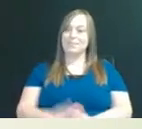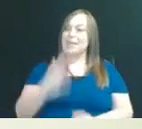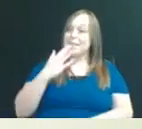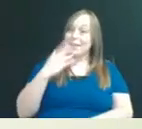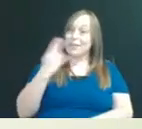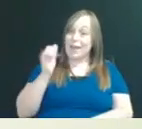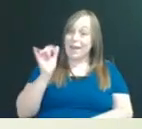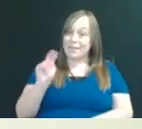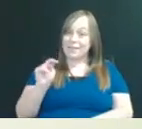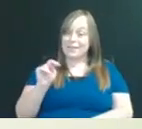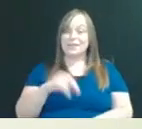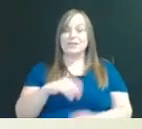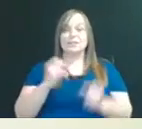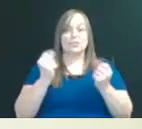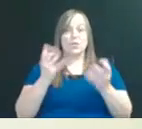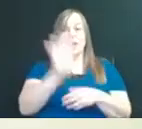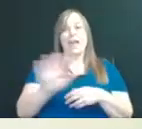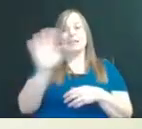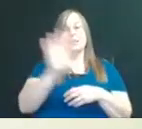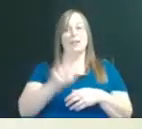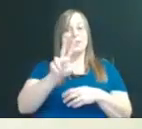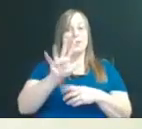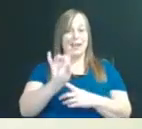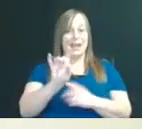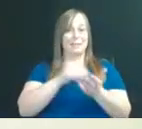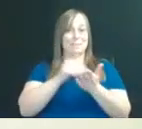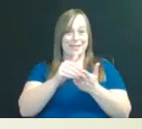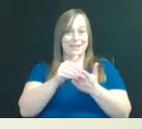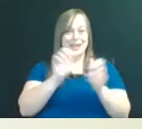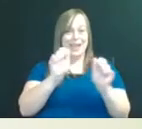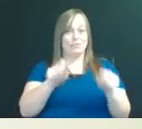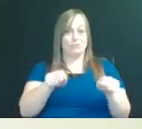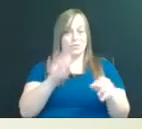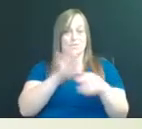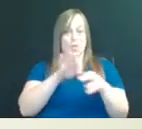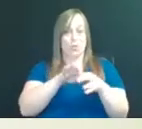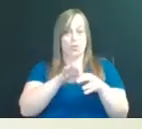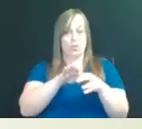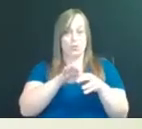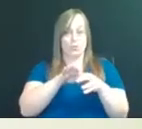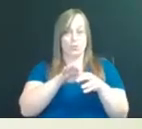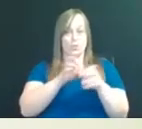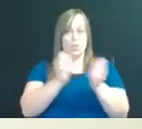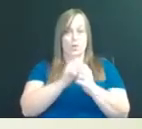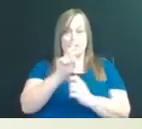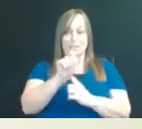So there are an estimated 38 million eligible voters with disabilities.